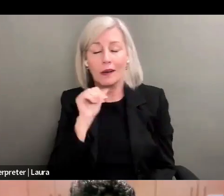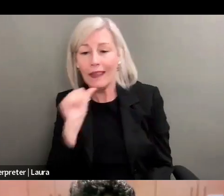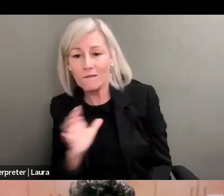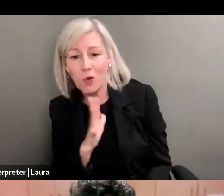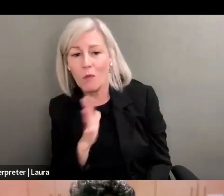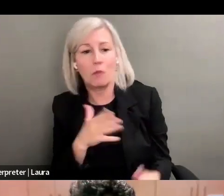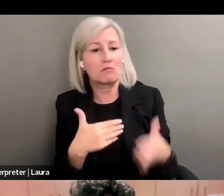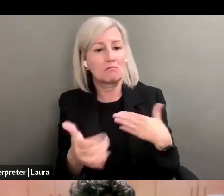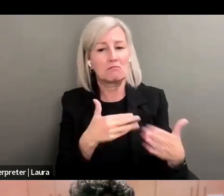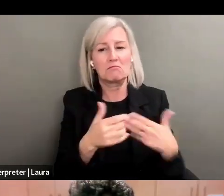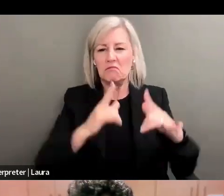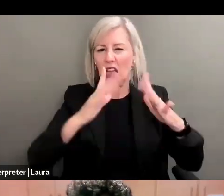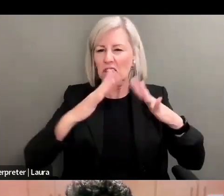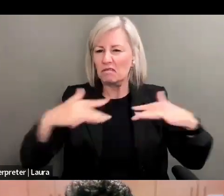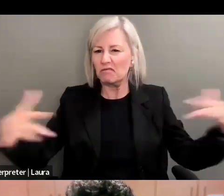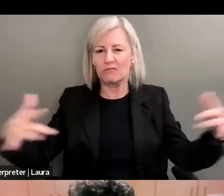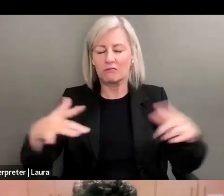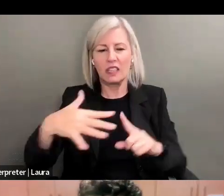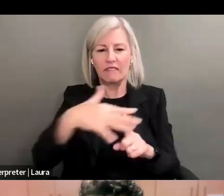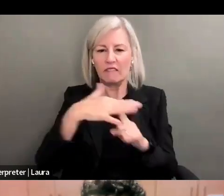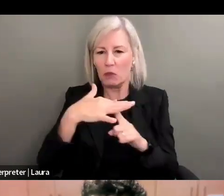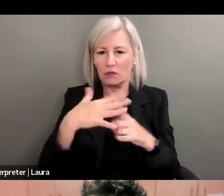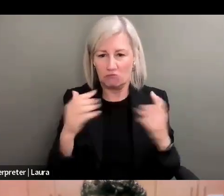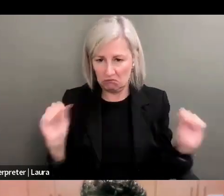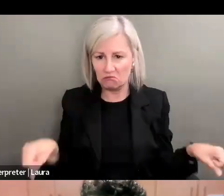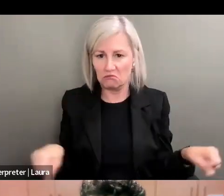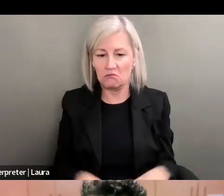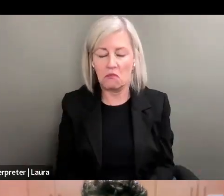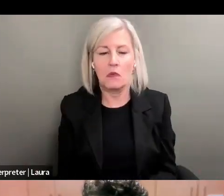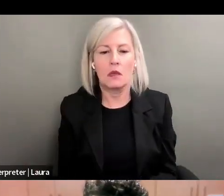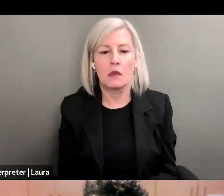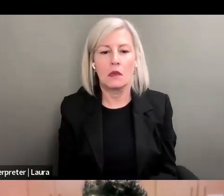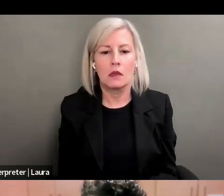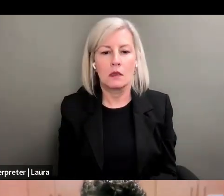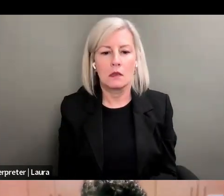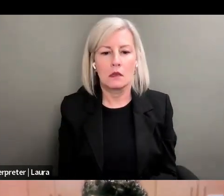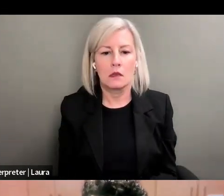be done in lots of different types of environments.